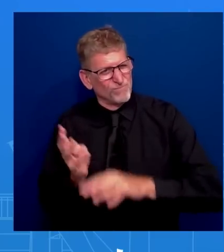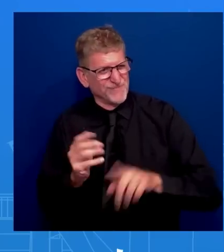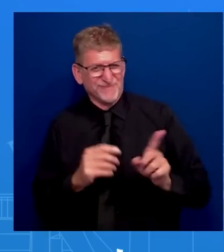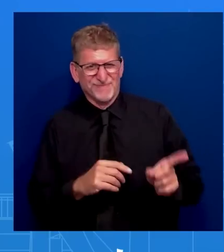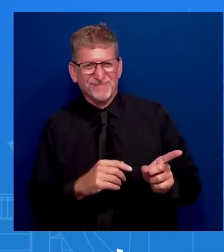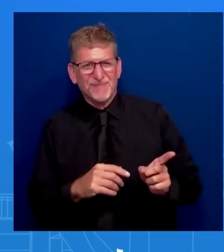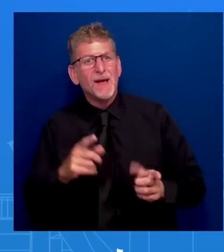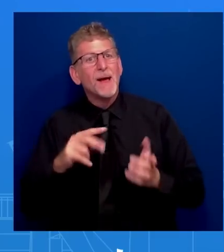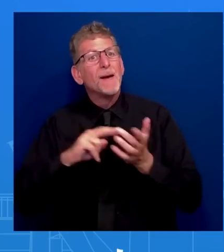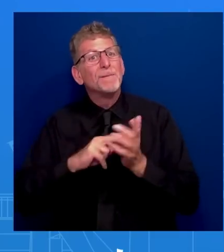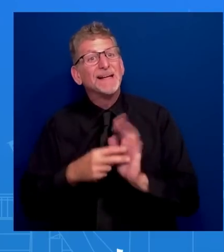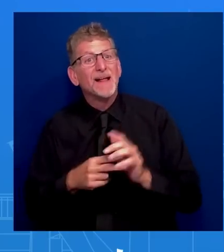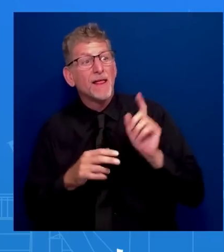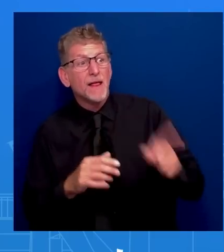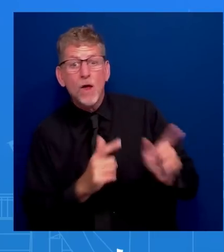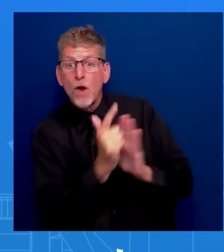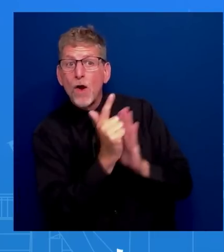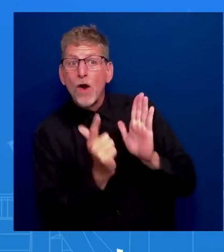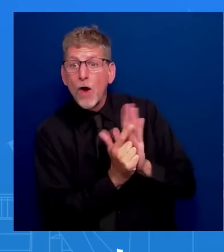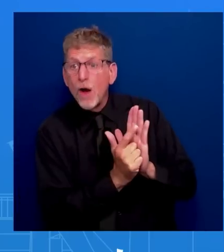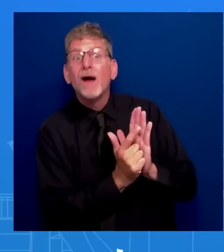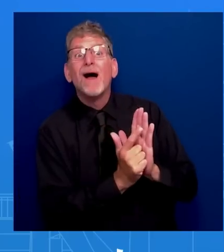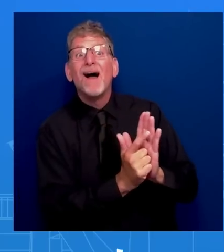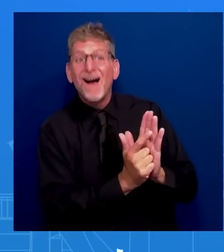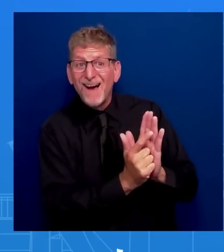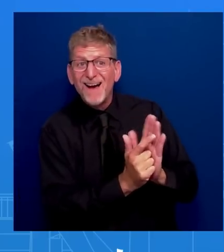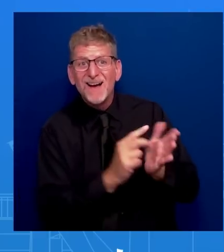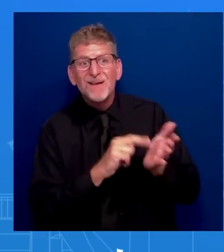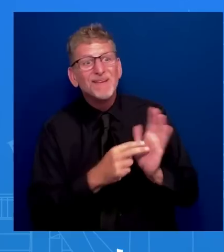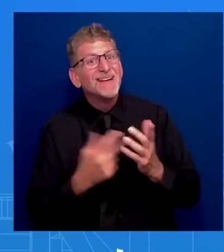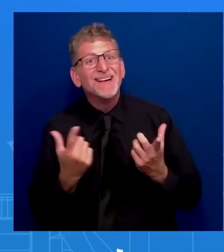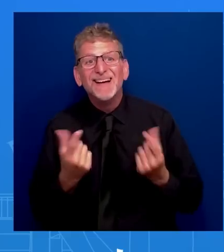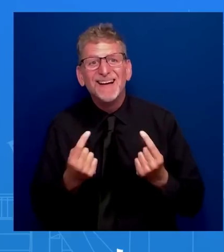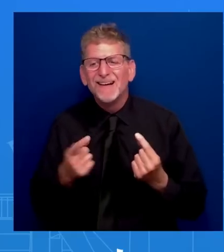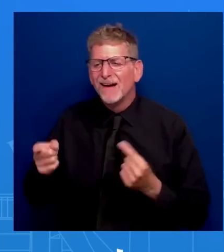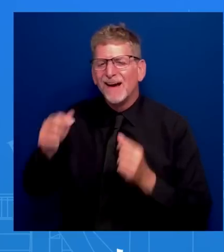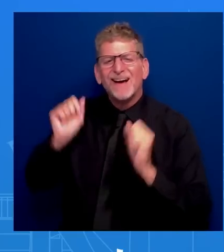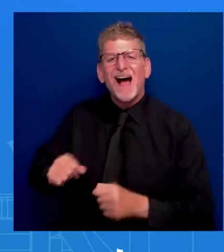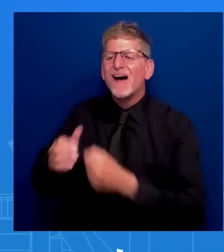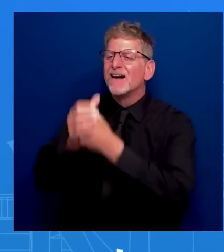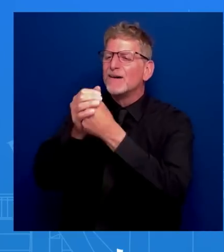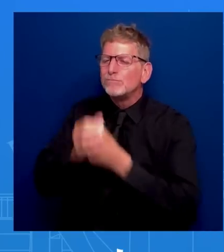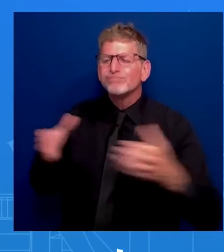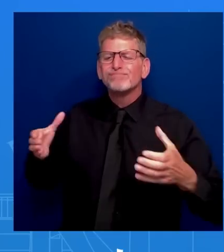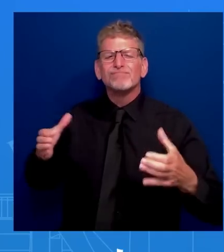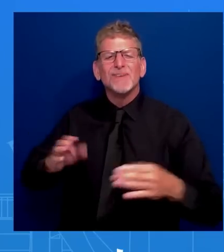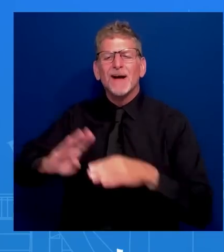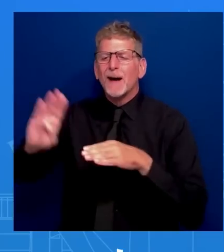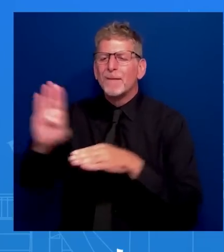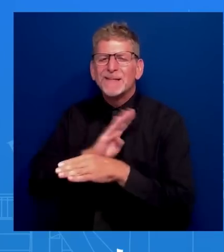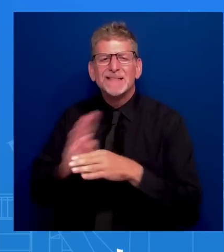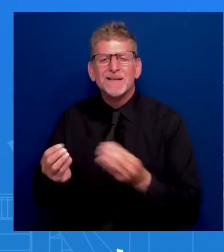As the President said today, this is a once-in-a-generation law that invests in America itself,